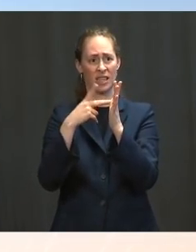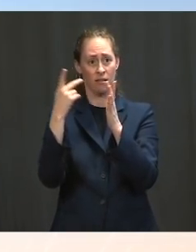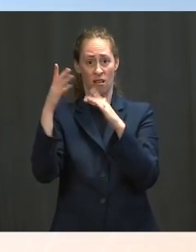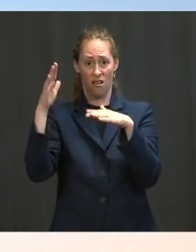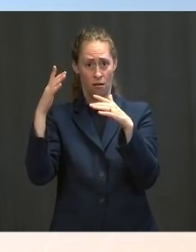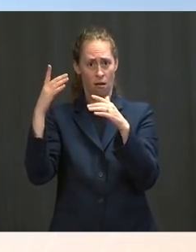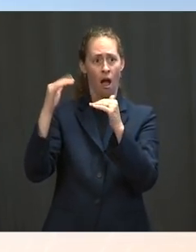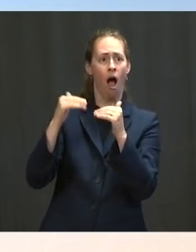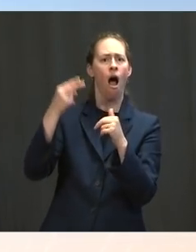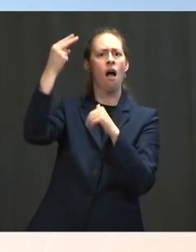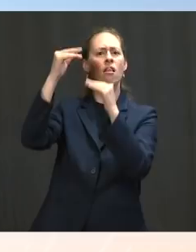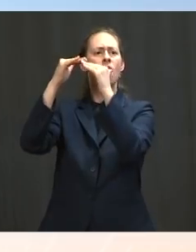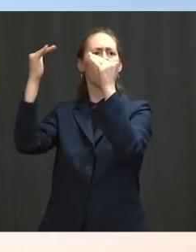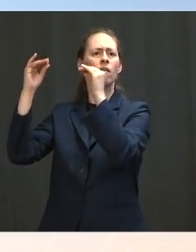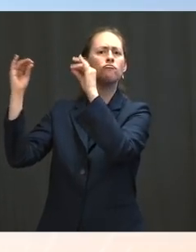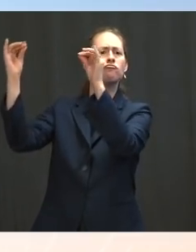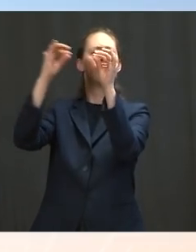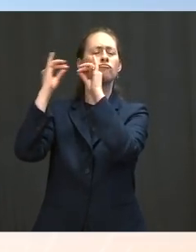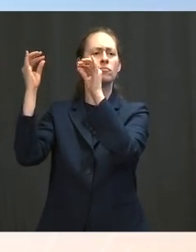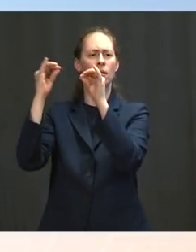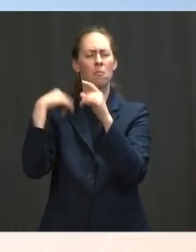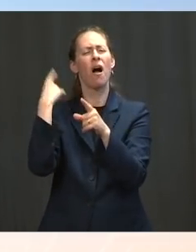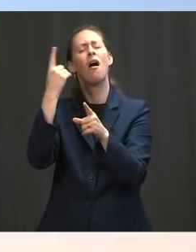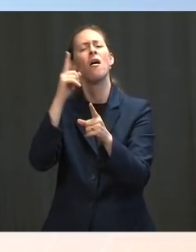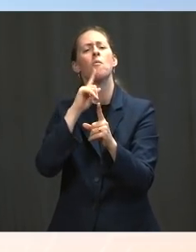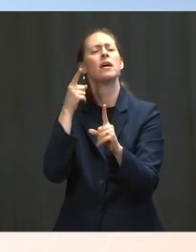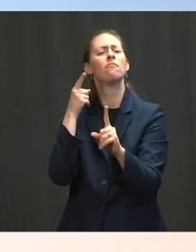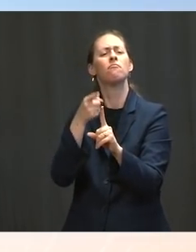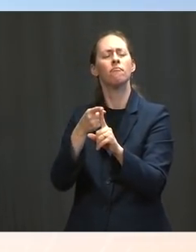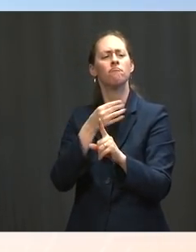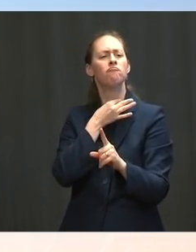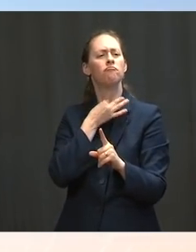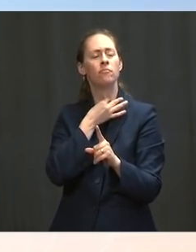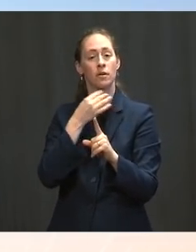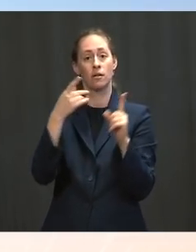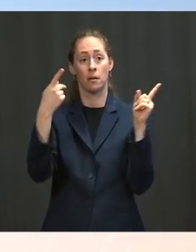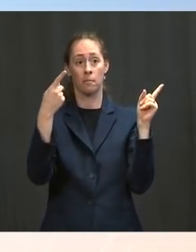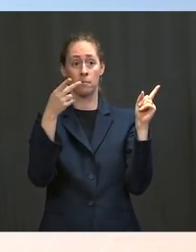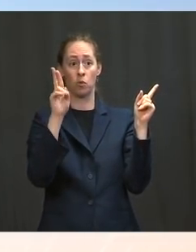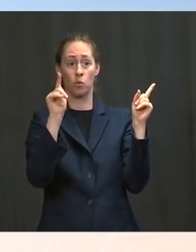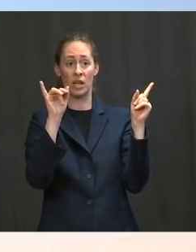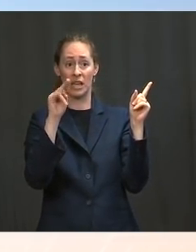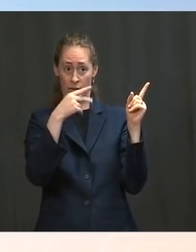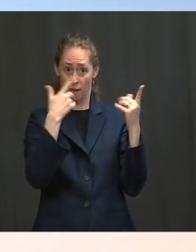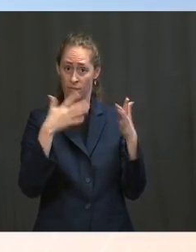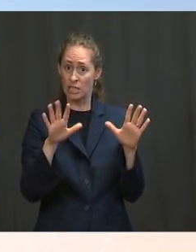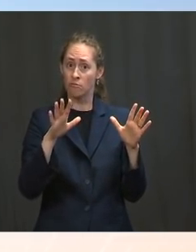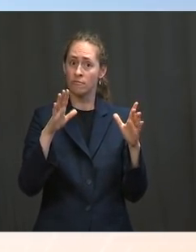to curb cyberattacks in Russia that he's communicated with the U.S.?